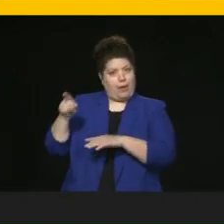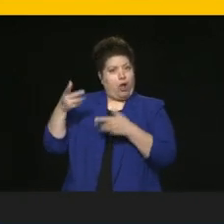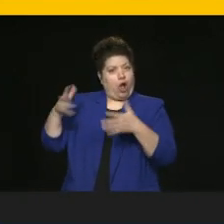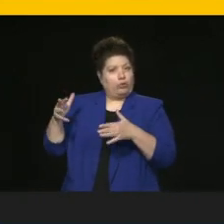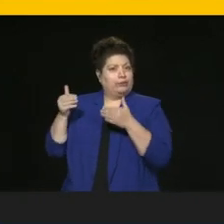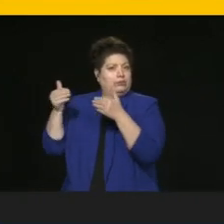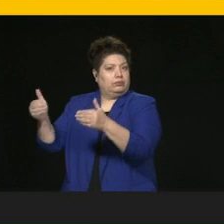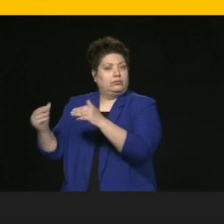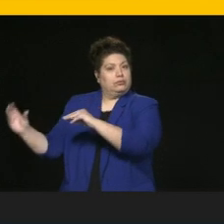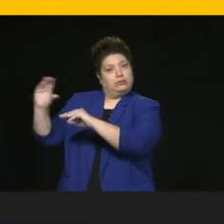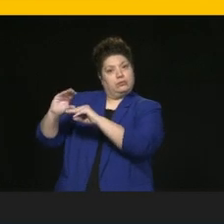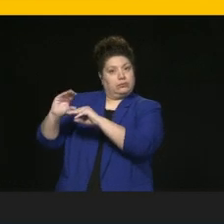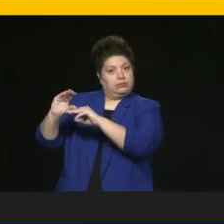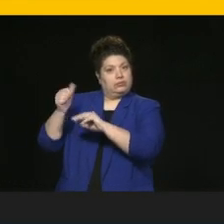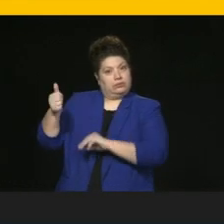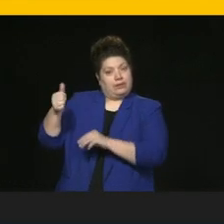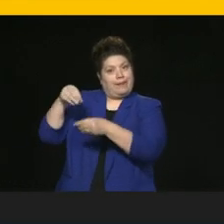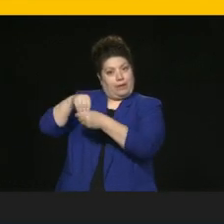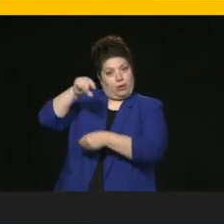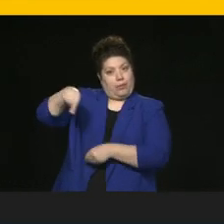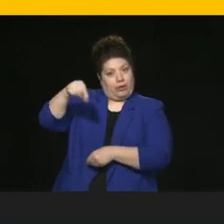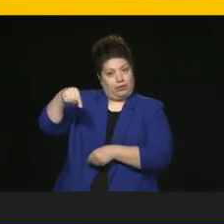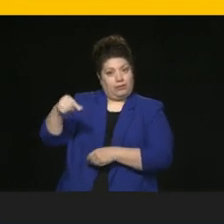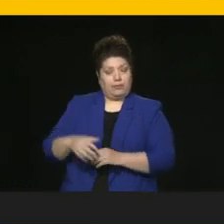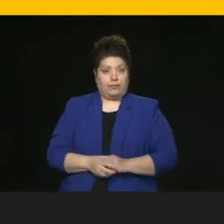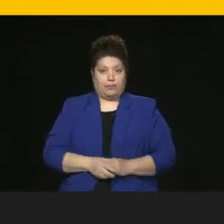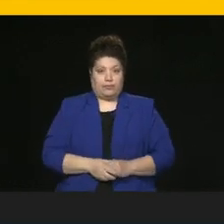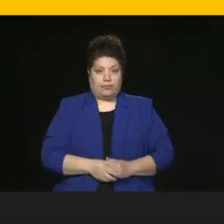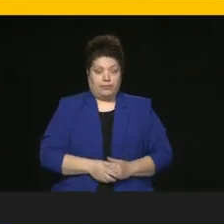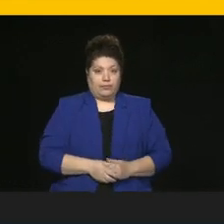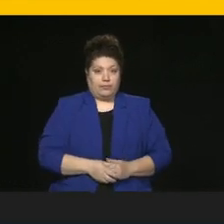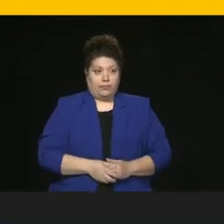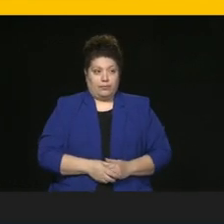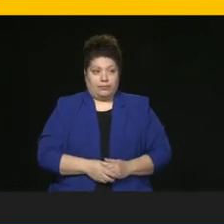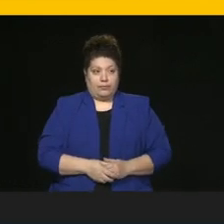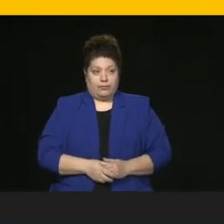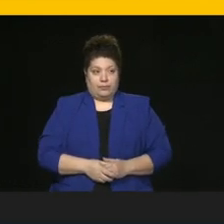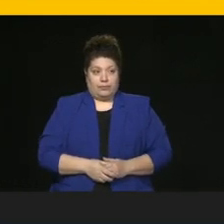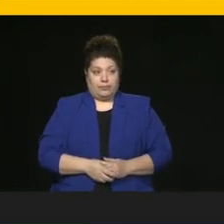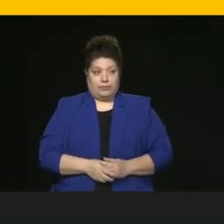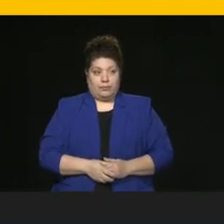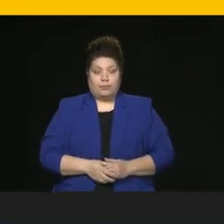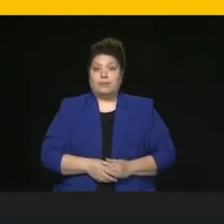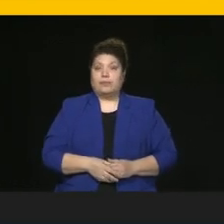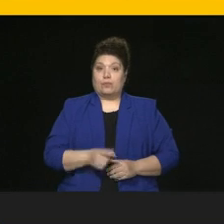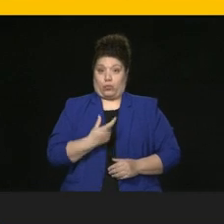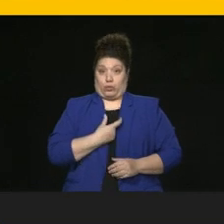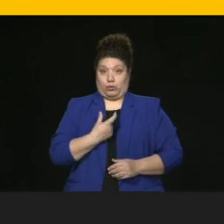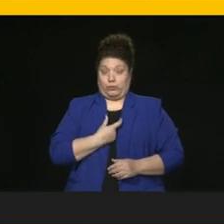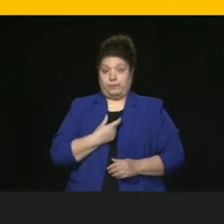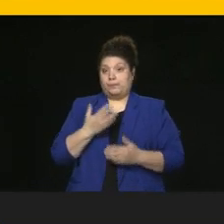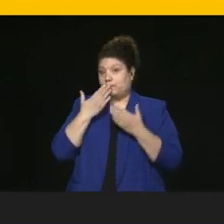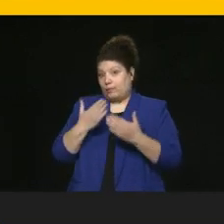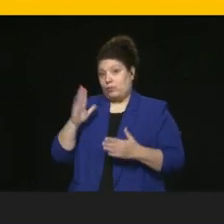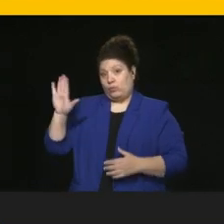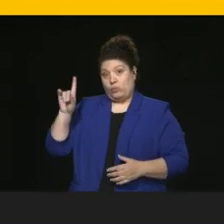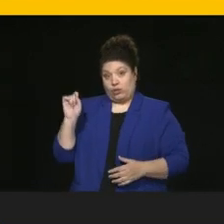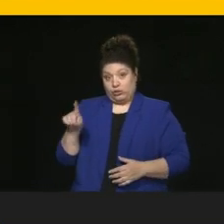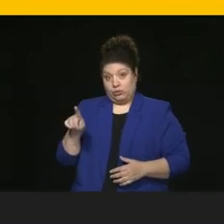AND WILL QUÉBEC GET MONEY FROM THE TOP-UP GIVEN THEY'VE ALREADY STARTED TOPPING UP THEIR OWN